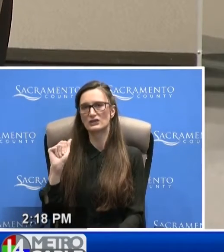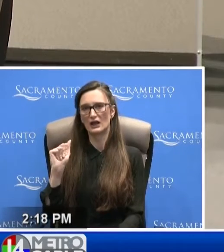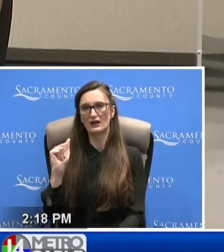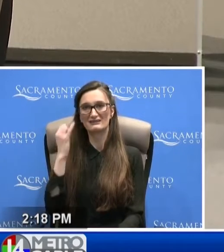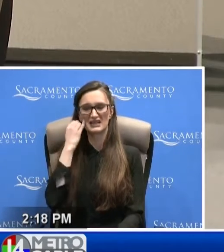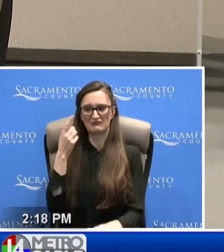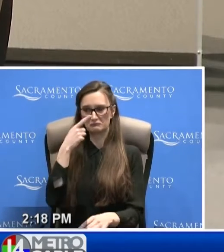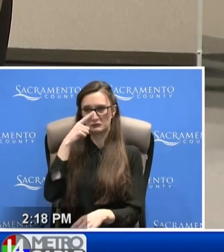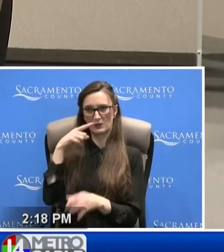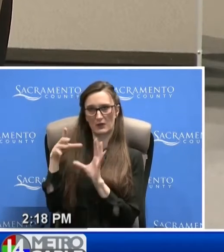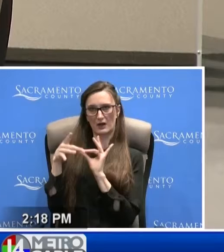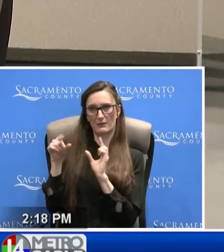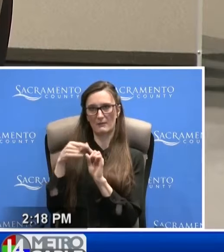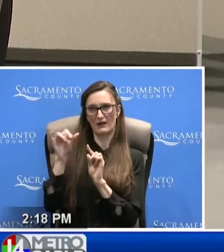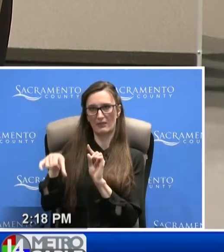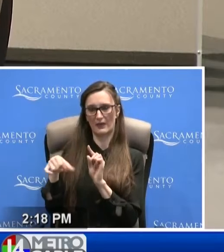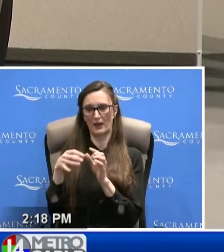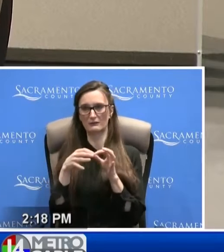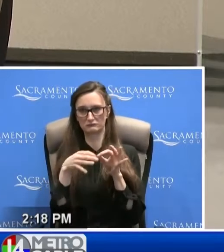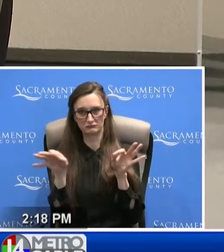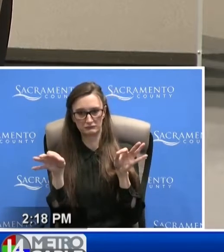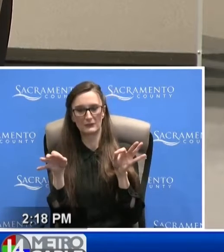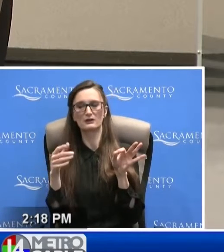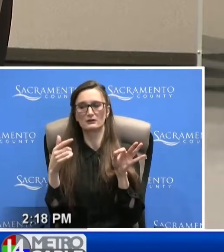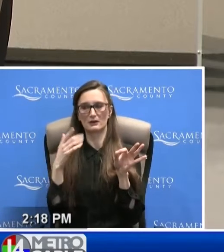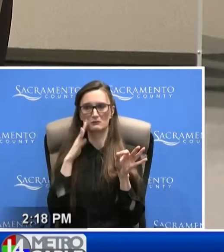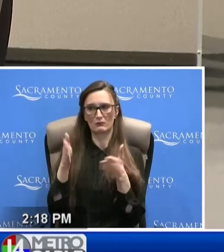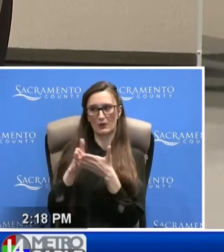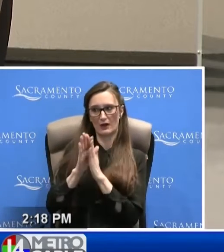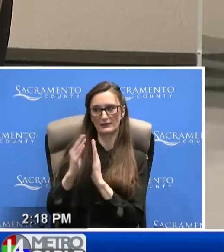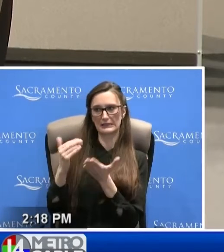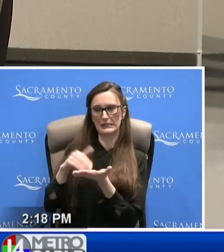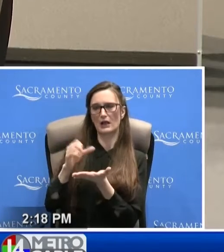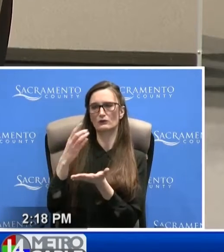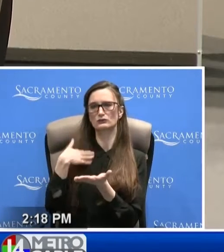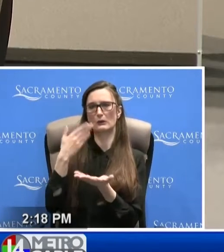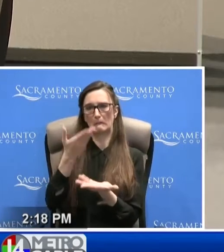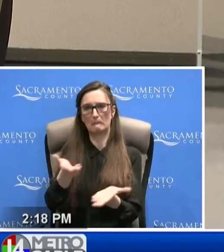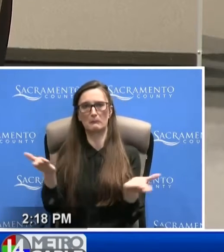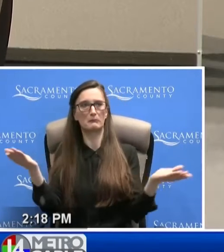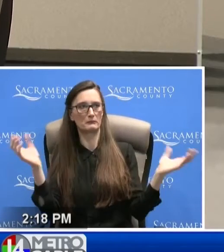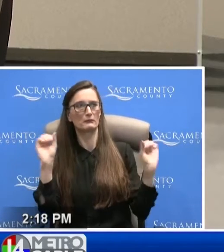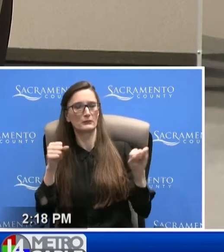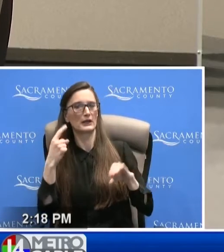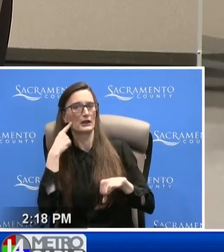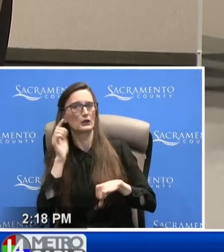So I'm going to ask you once more so that the public can hear your feedback if you don't mind.